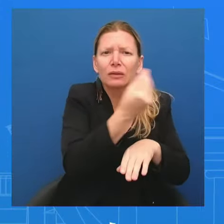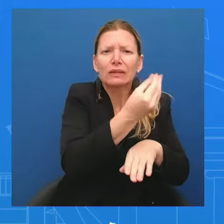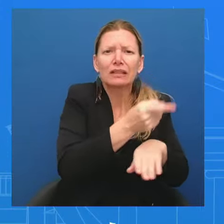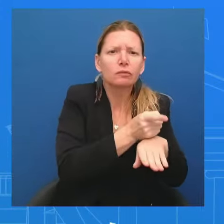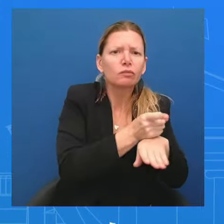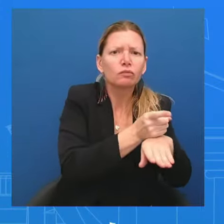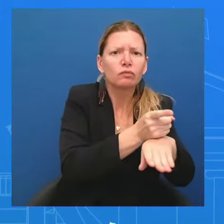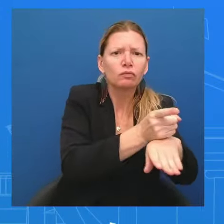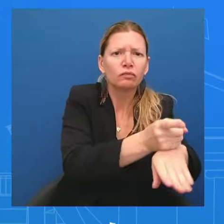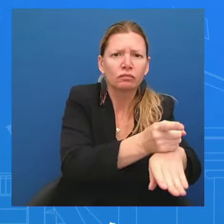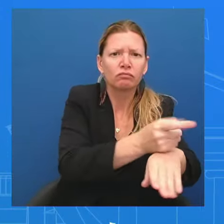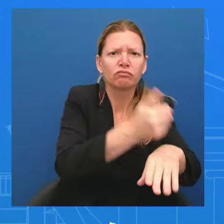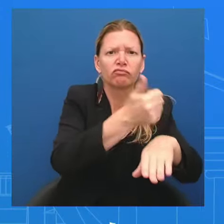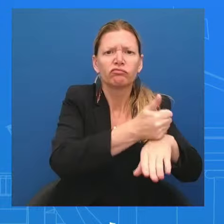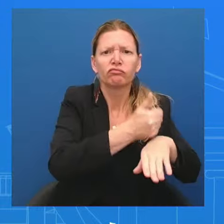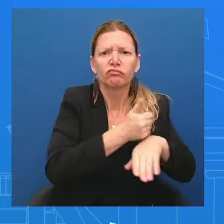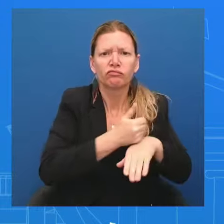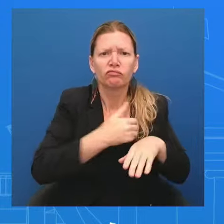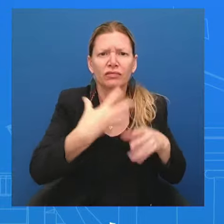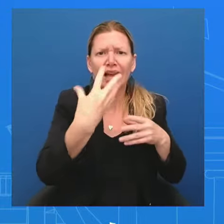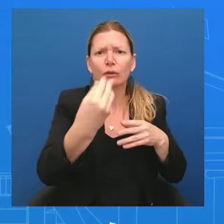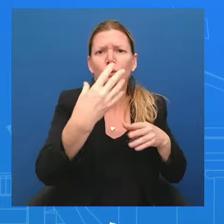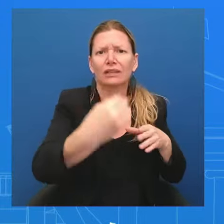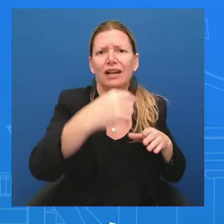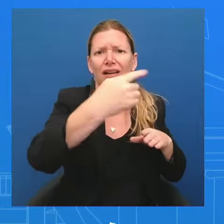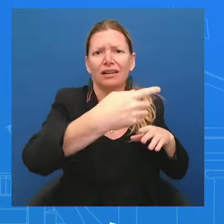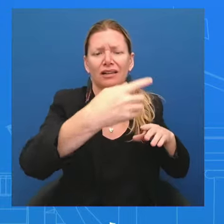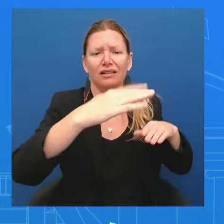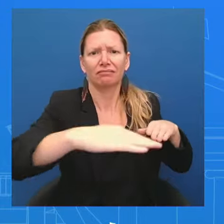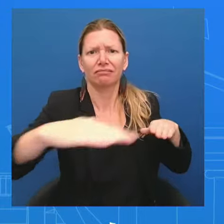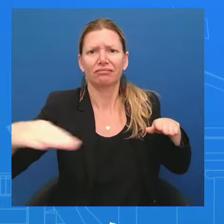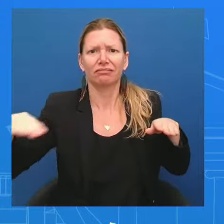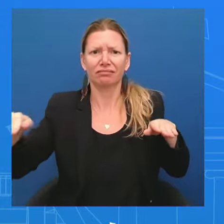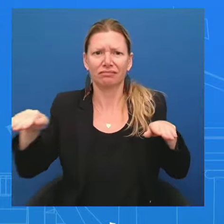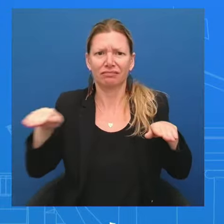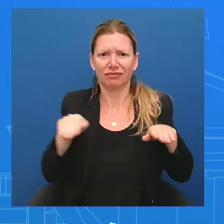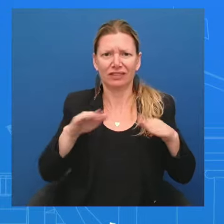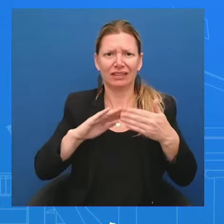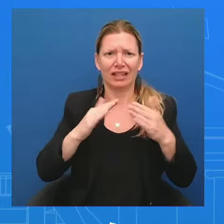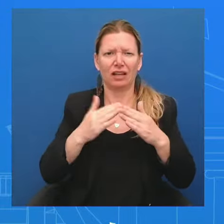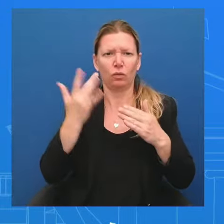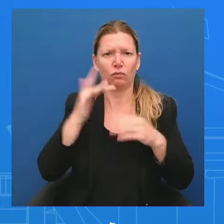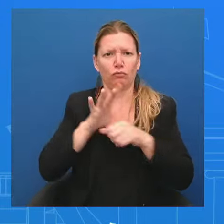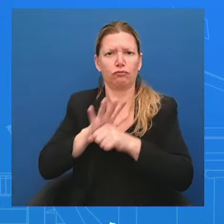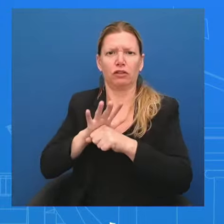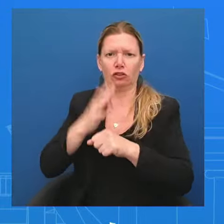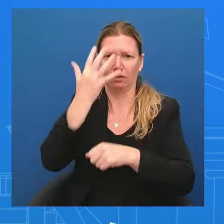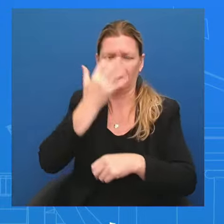The Press: NBC's crew in Gaza has described it as being central Rafah. If it were to be central Rafah,